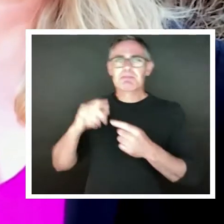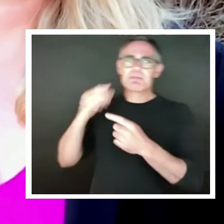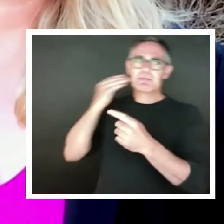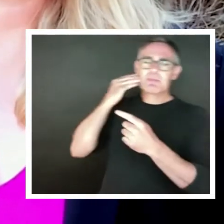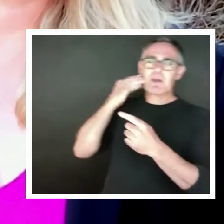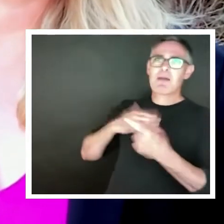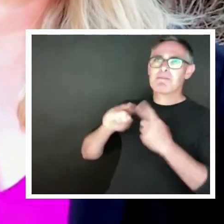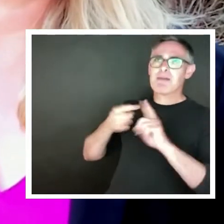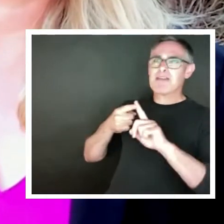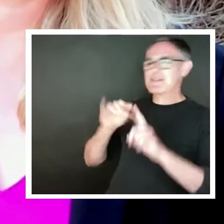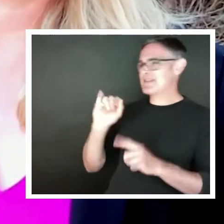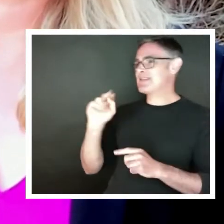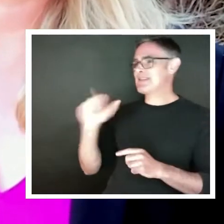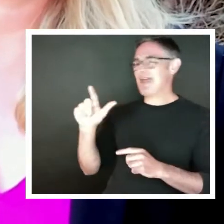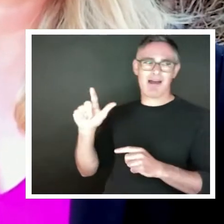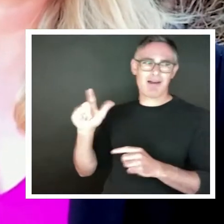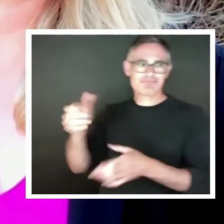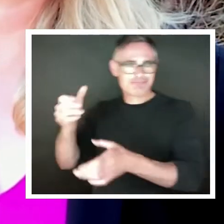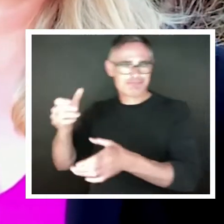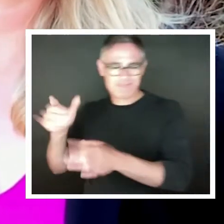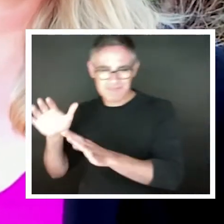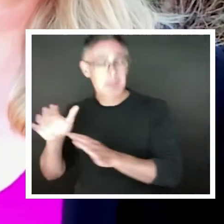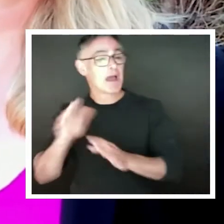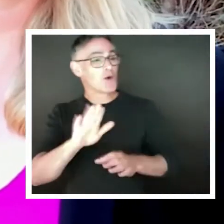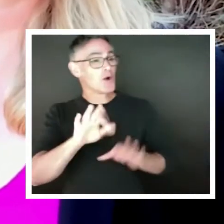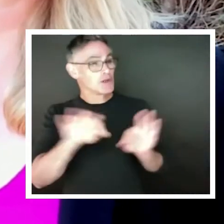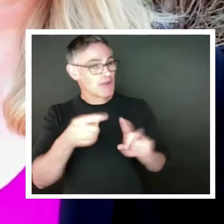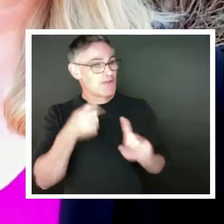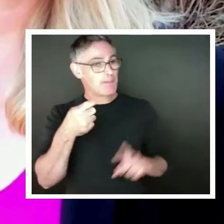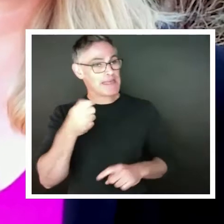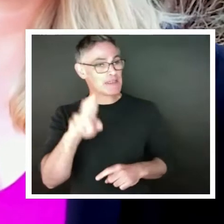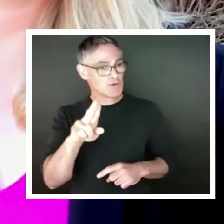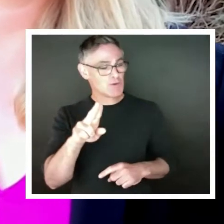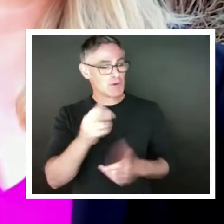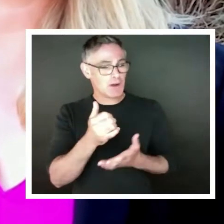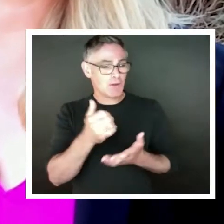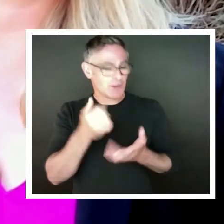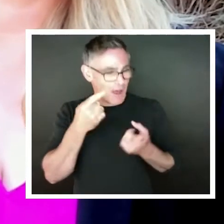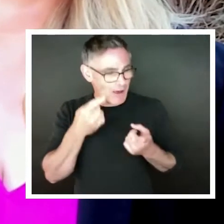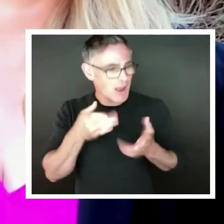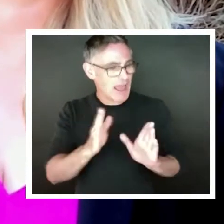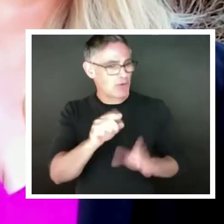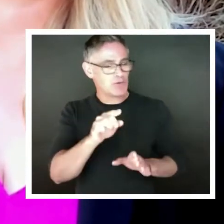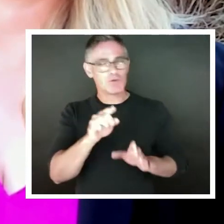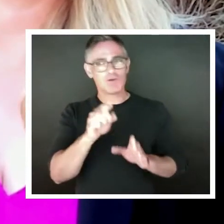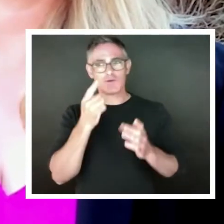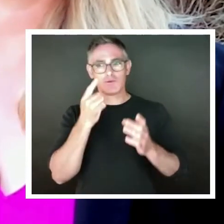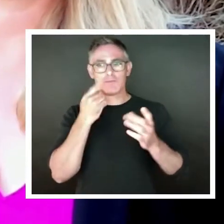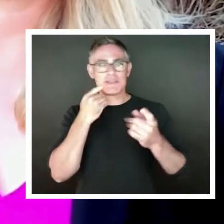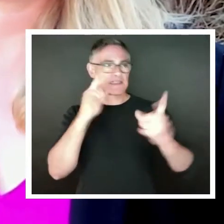But your degree from PSU has prepared you to achieve big things. Don't be afraid to share your perspective.